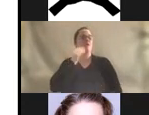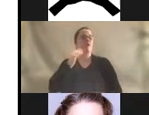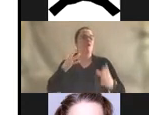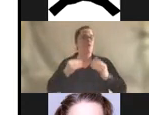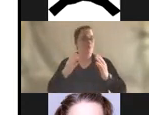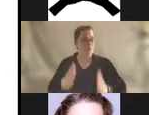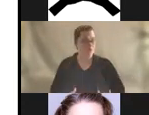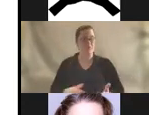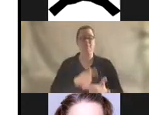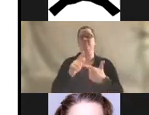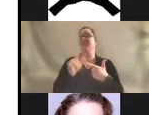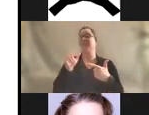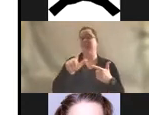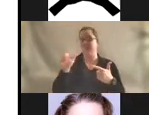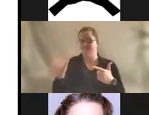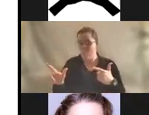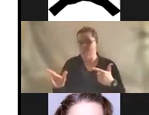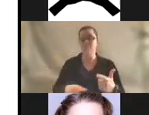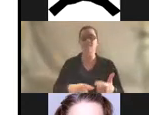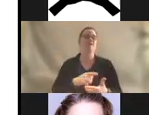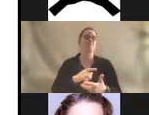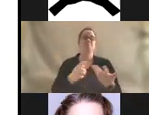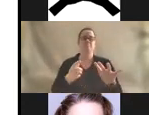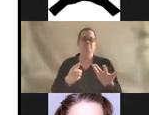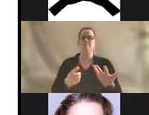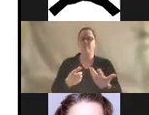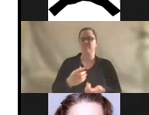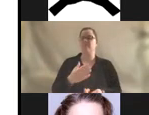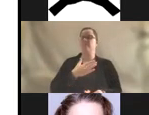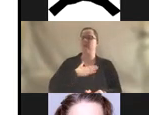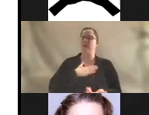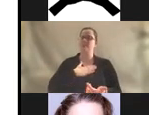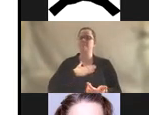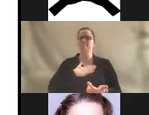And so, part I think of my personal journey